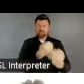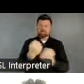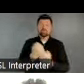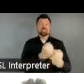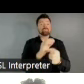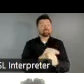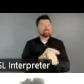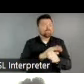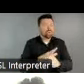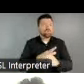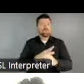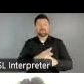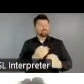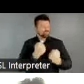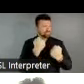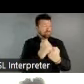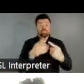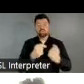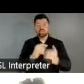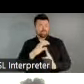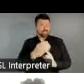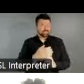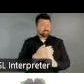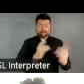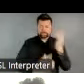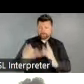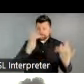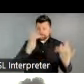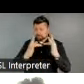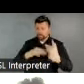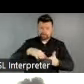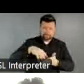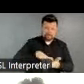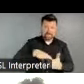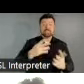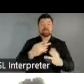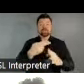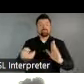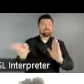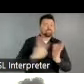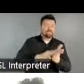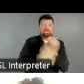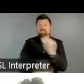organizations were especially vulnerable, signed a seminal executive order that recognizes the power